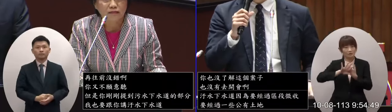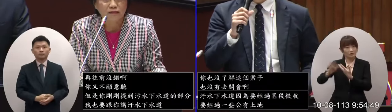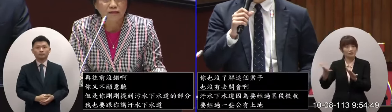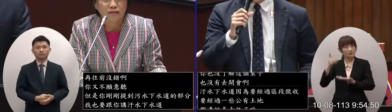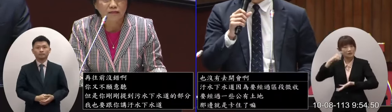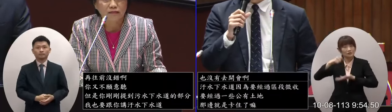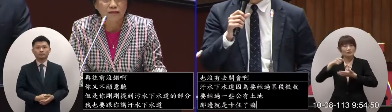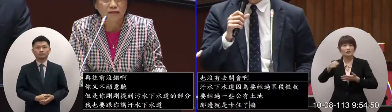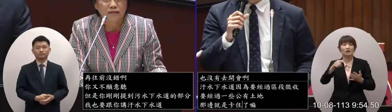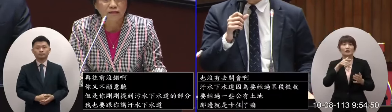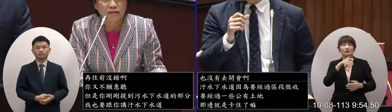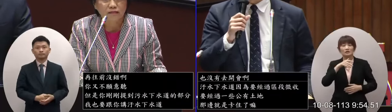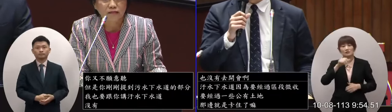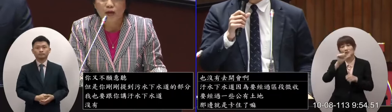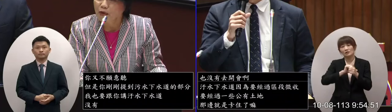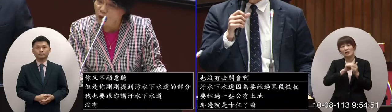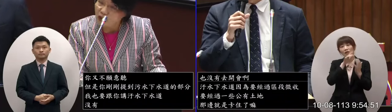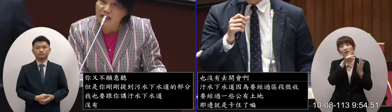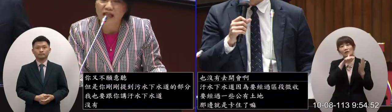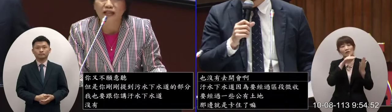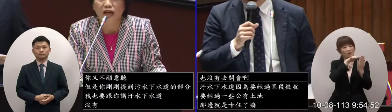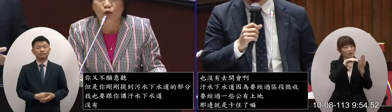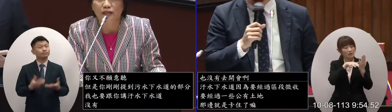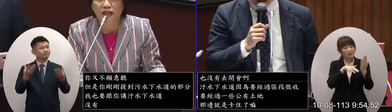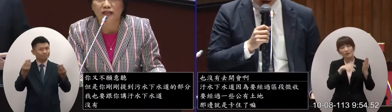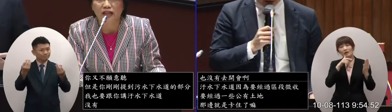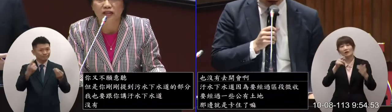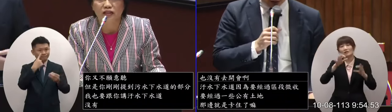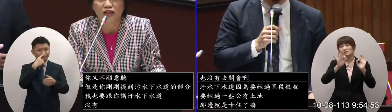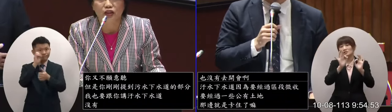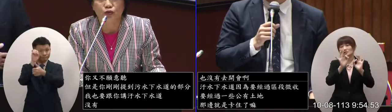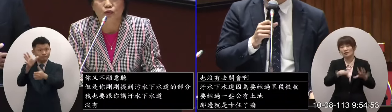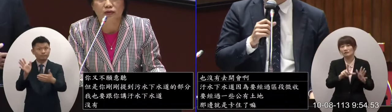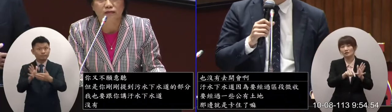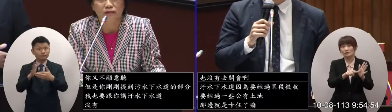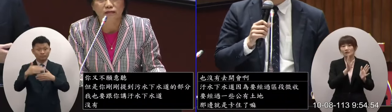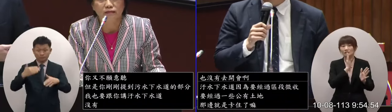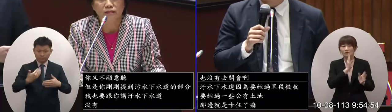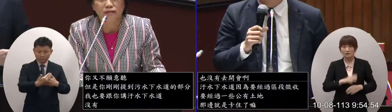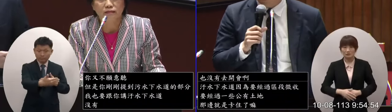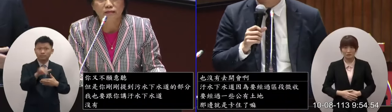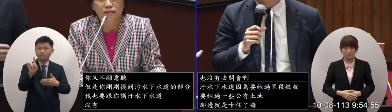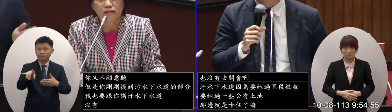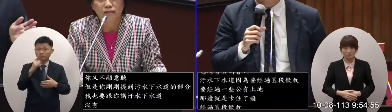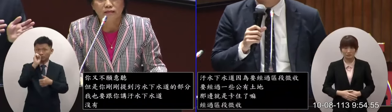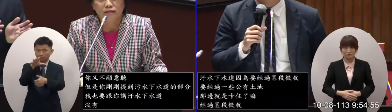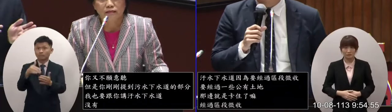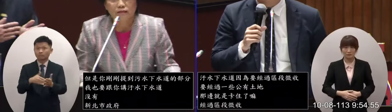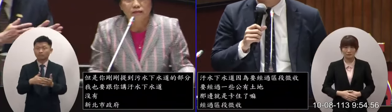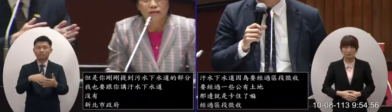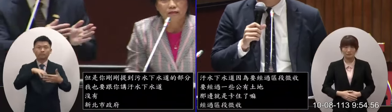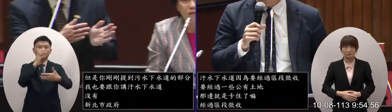If you read the information over there, it is a waste of my time. Thank you, we can ask the Interior Department. The Ministry will make the meeting time